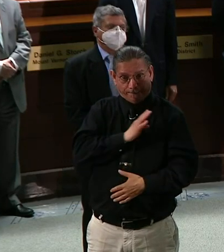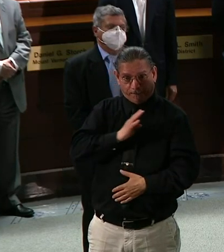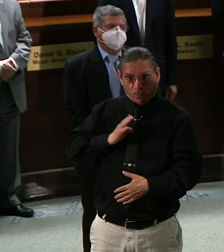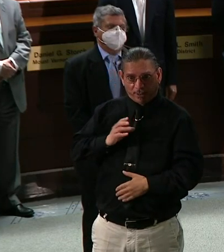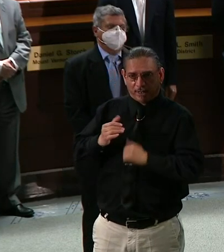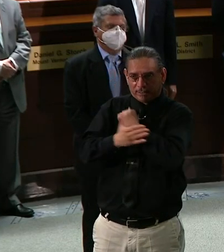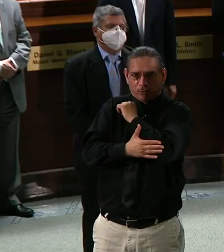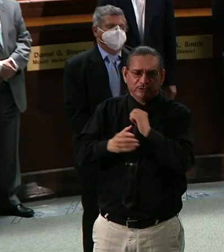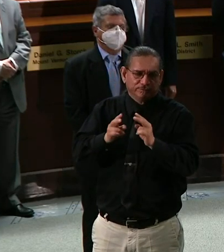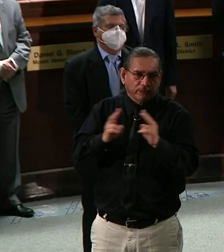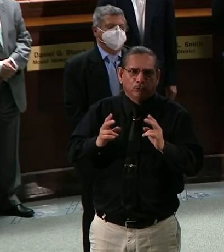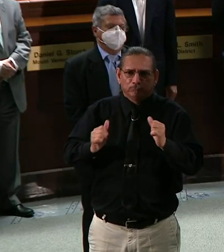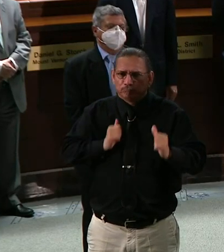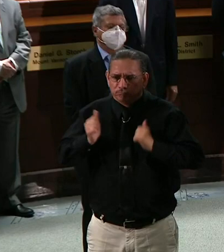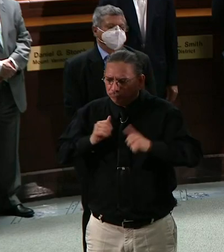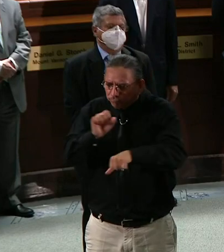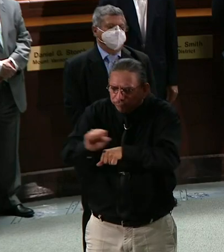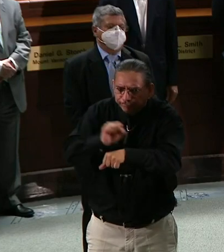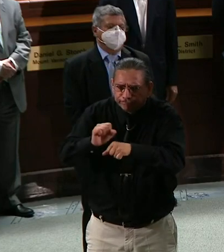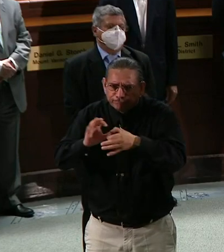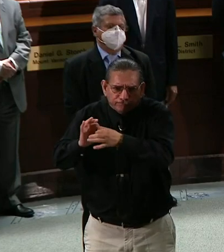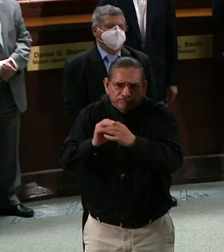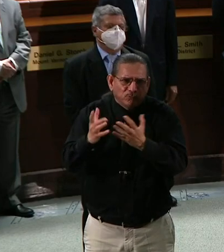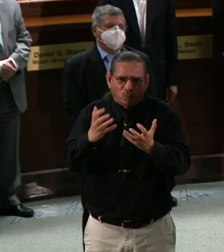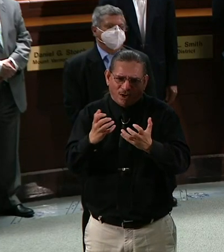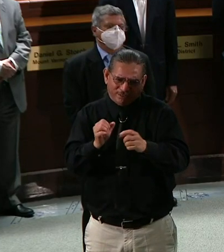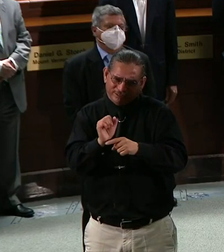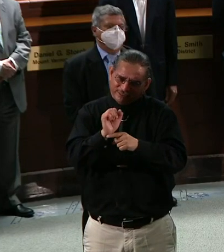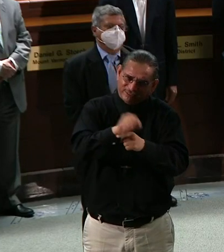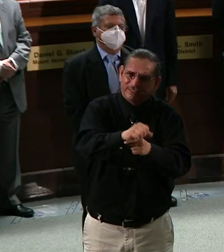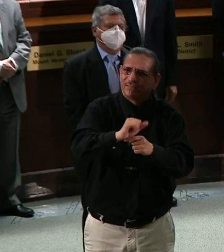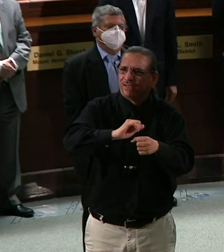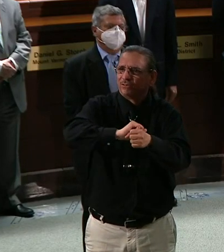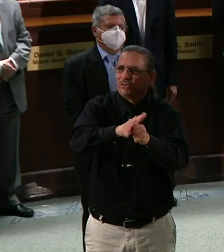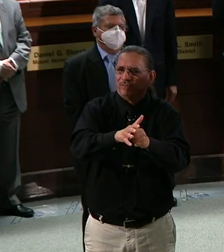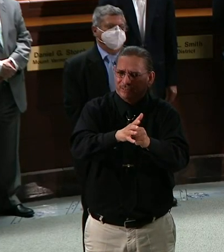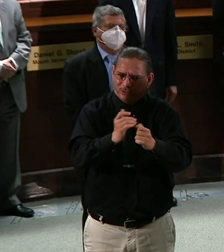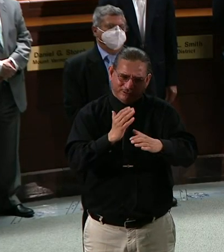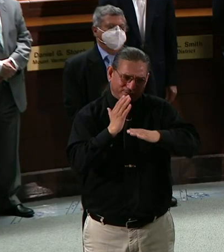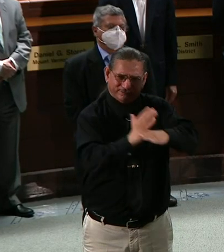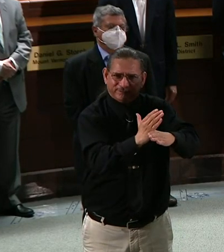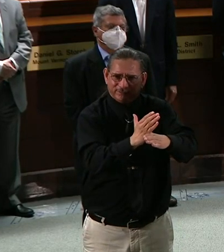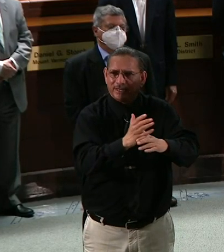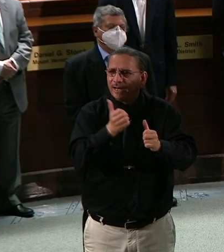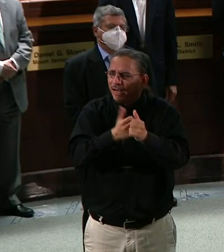REMAIN AS A BOARD AND AS A COUNTY VERY AGGRESSIVE IN IT